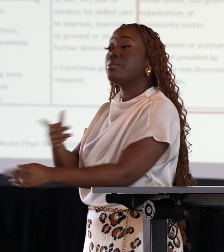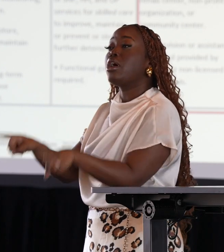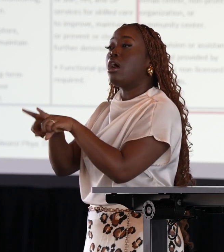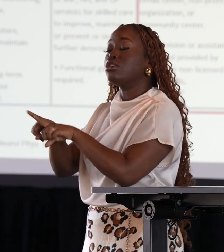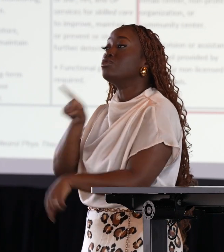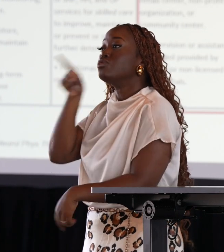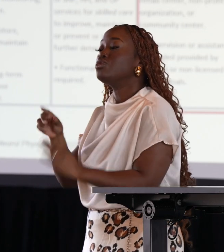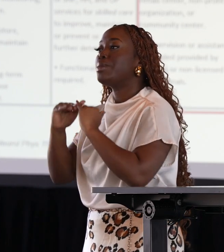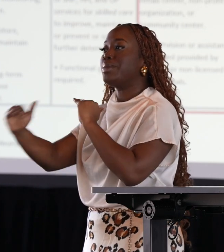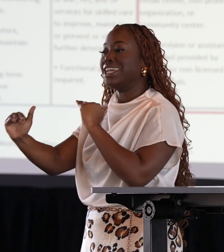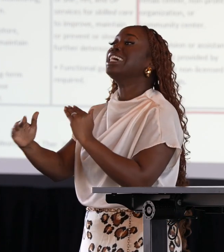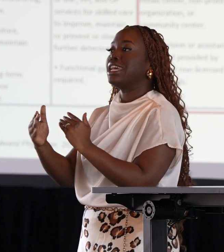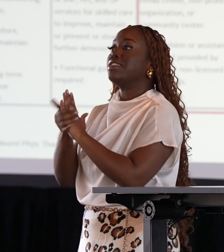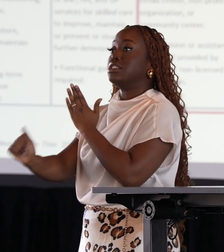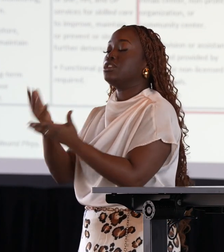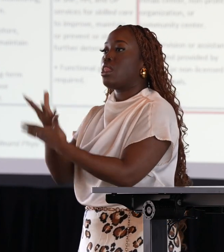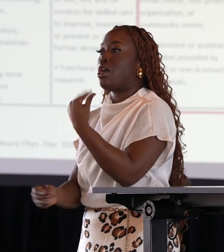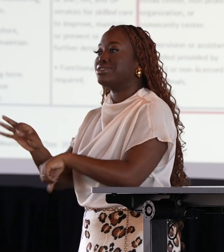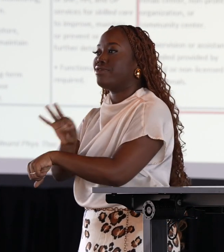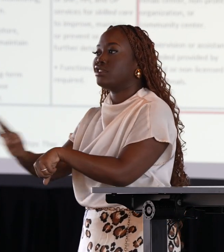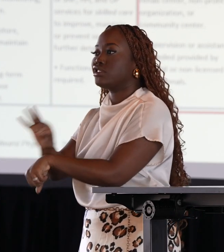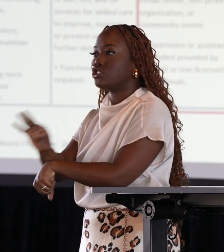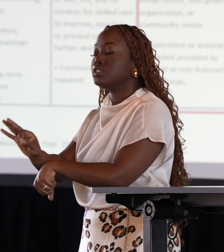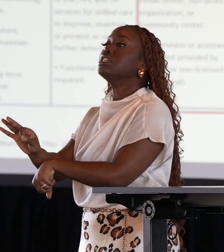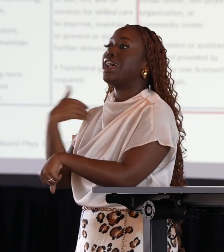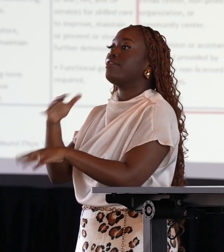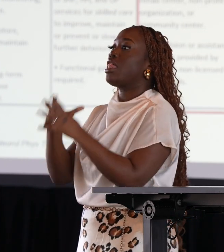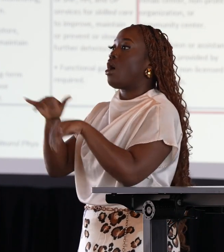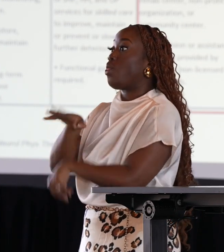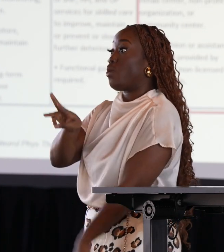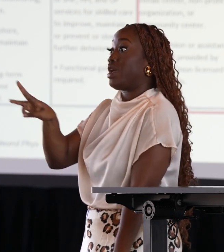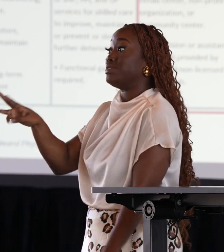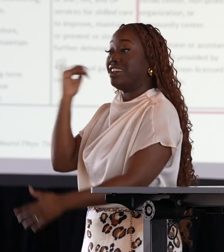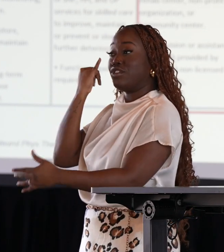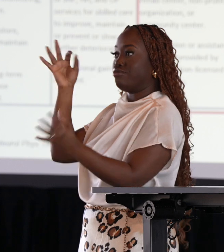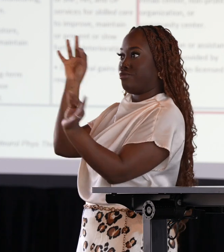maintain a slow loss of function, okay? And they have a lot on their website based on that lawsuit that they've lost,